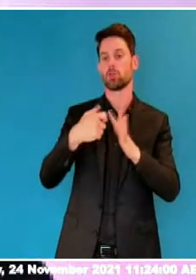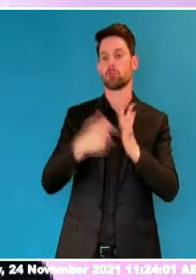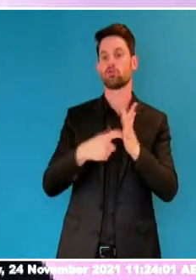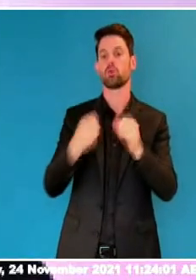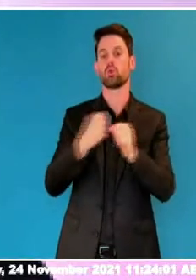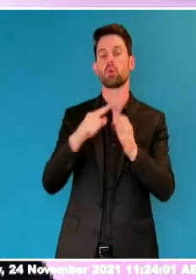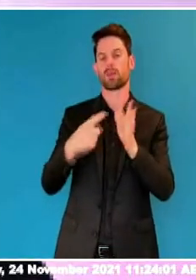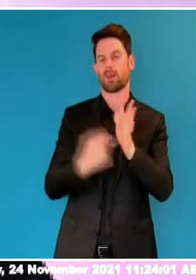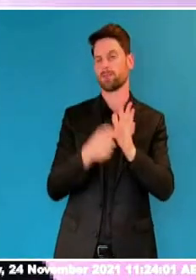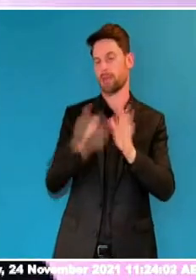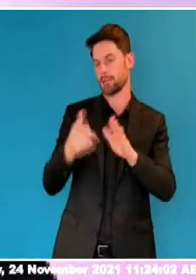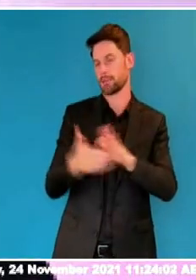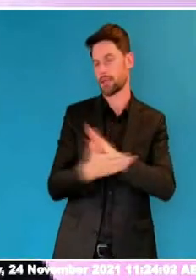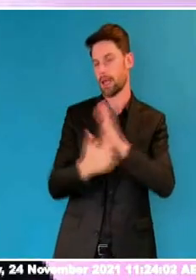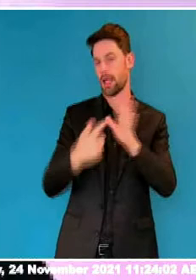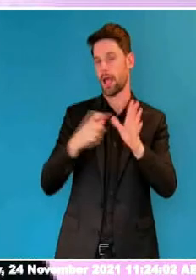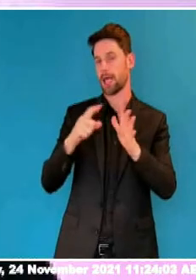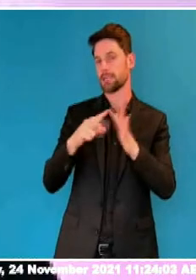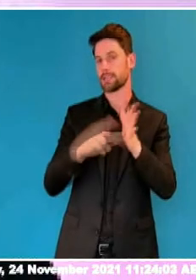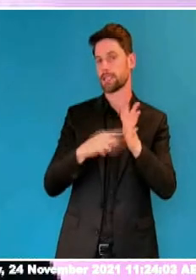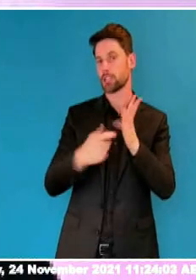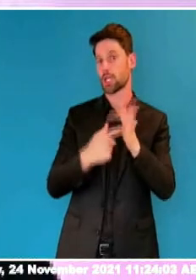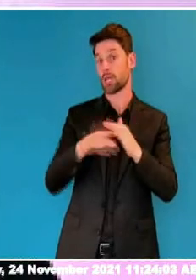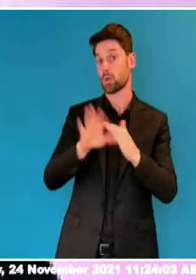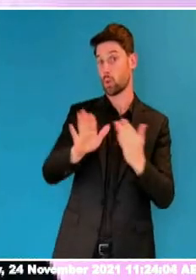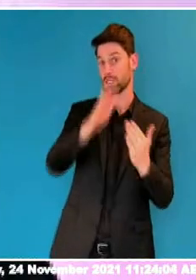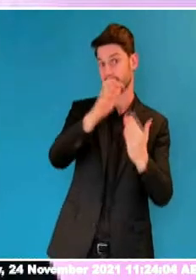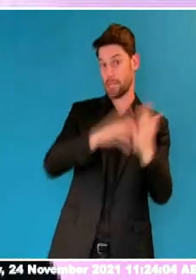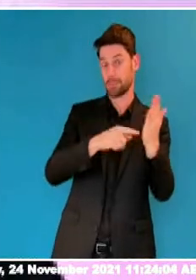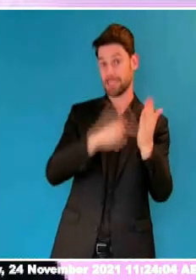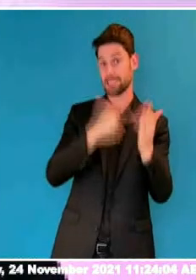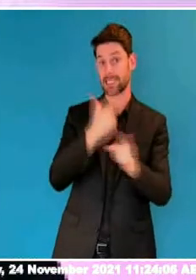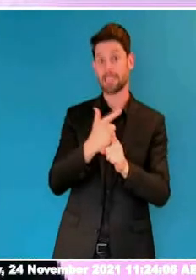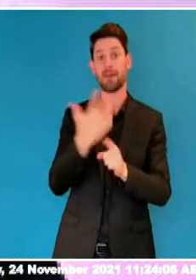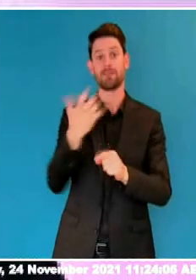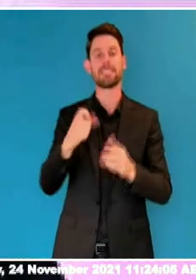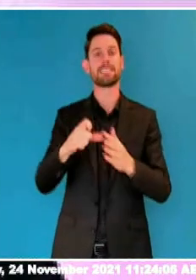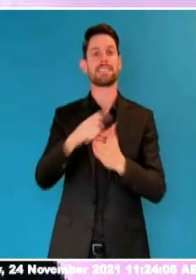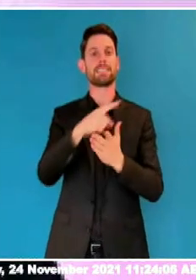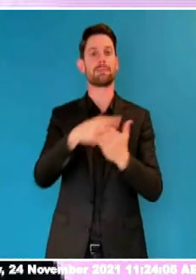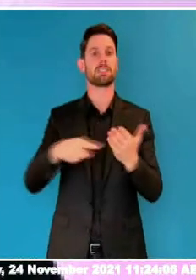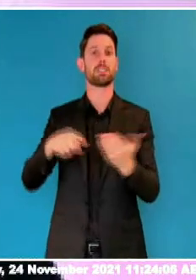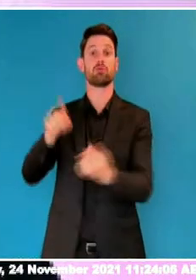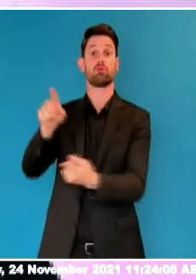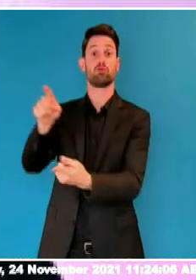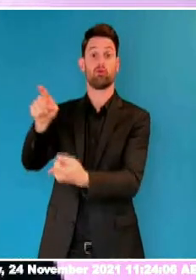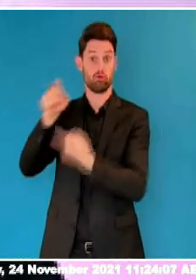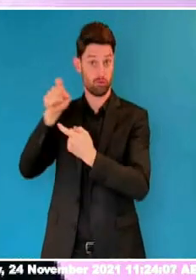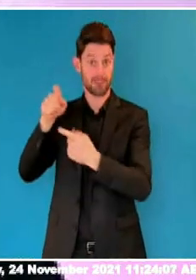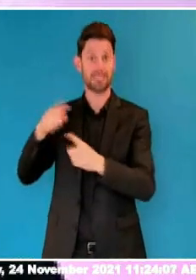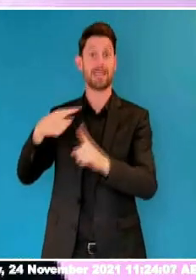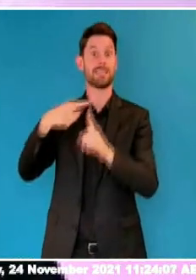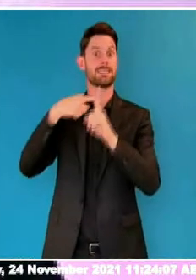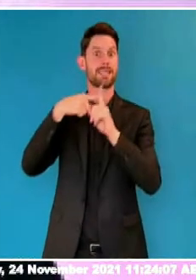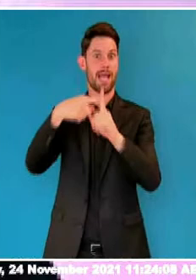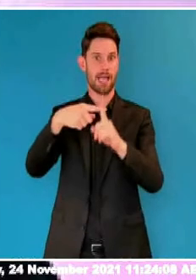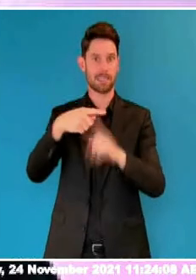Accenture, you indicate that there is a disability recruitment target of 8.7 per cent